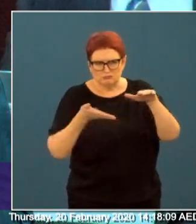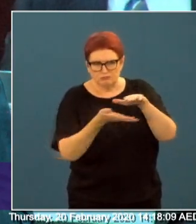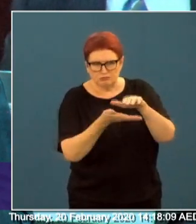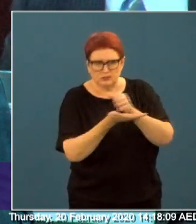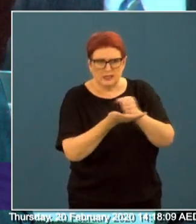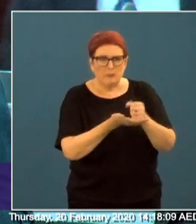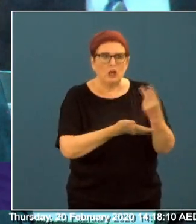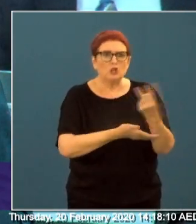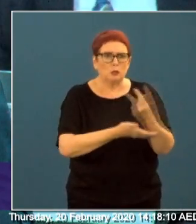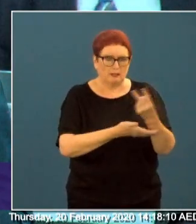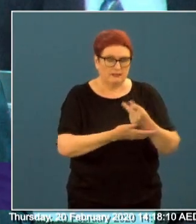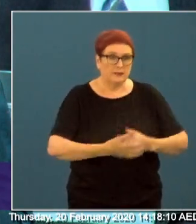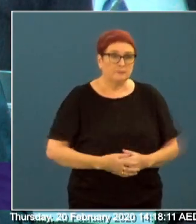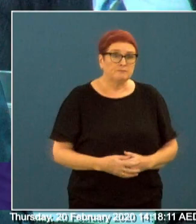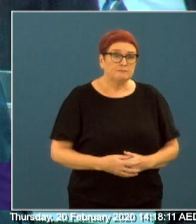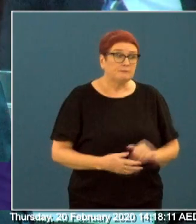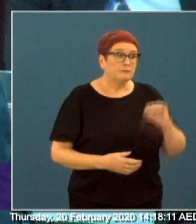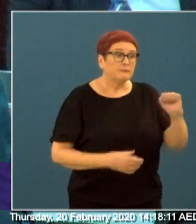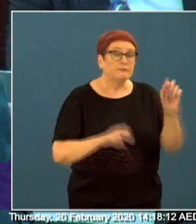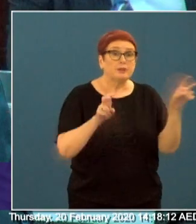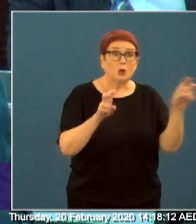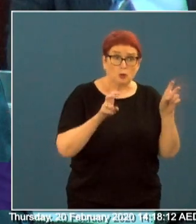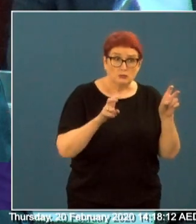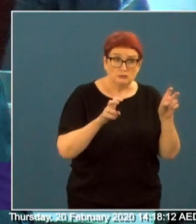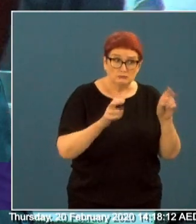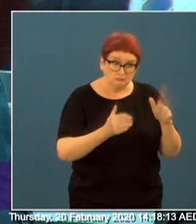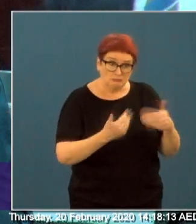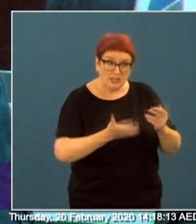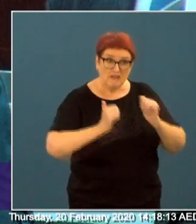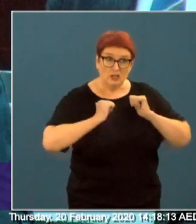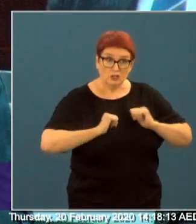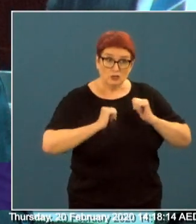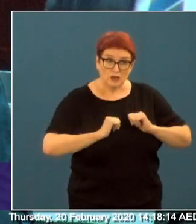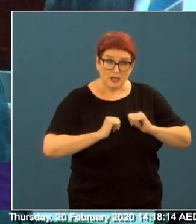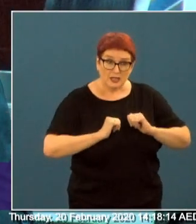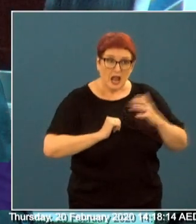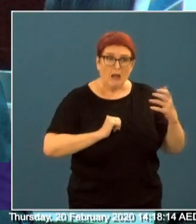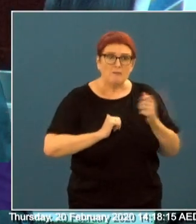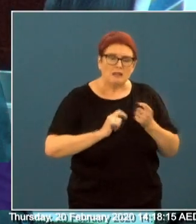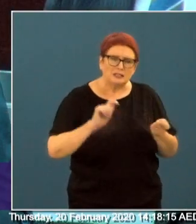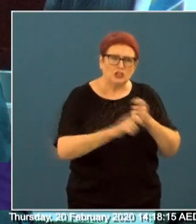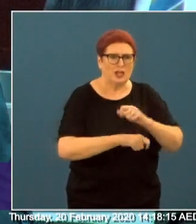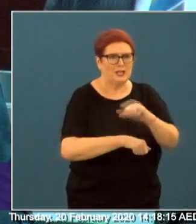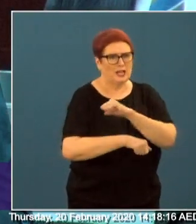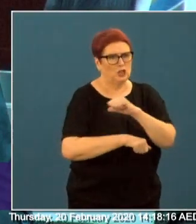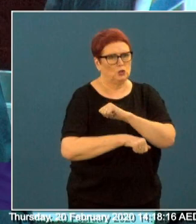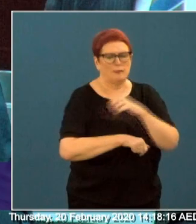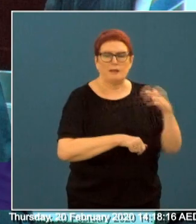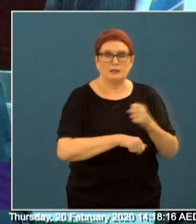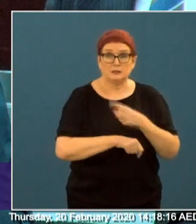And this is at page 30 — that if there is training, the training also has to be values-based. Would you agree with that? Absolutely, yes.